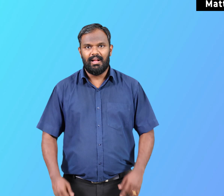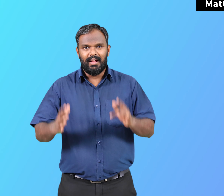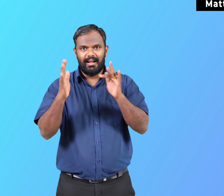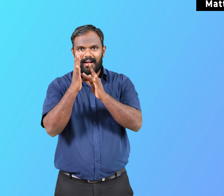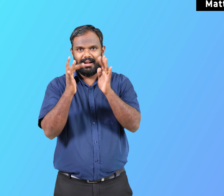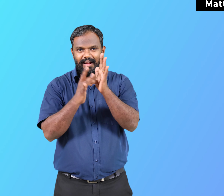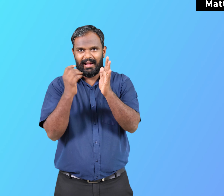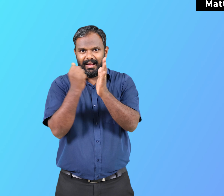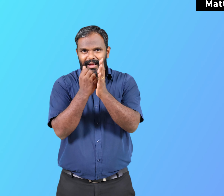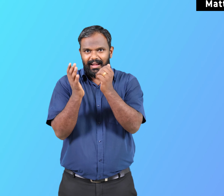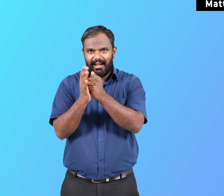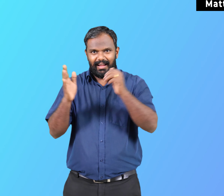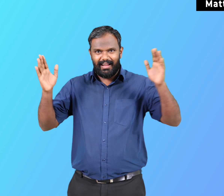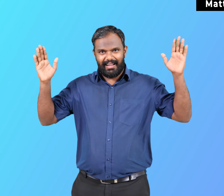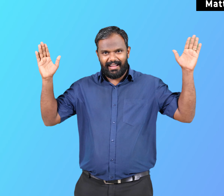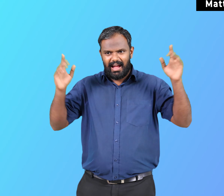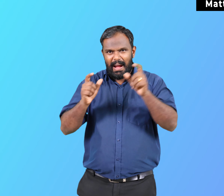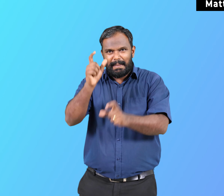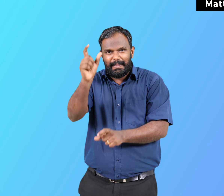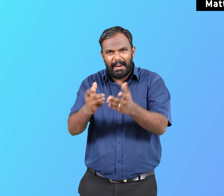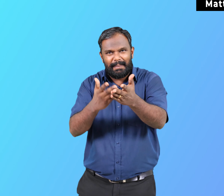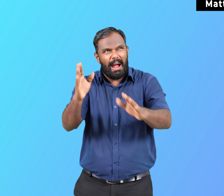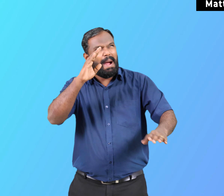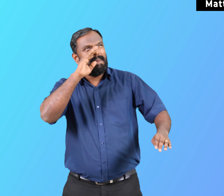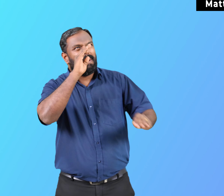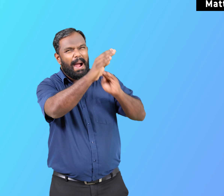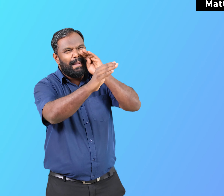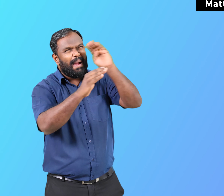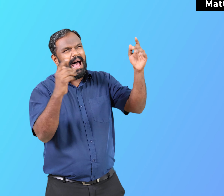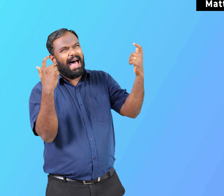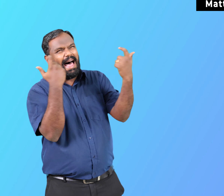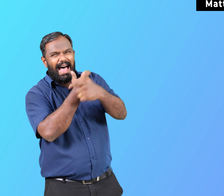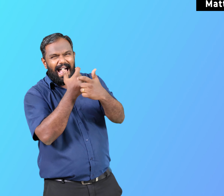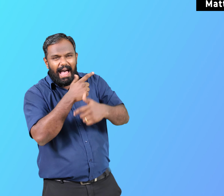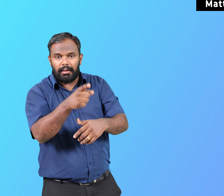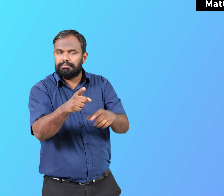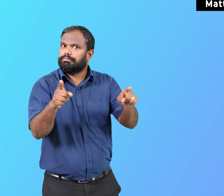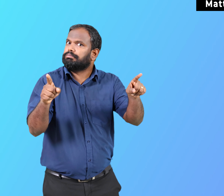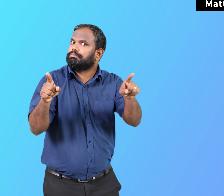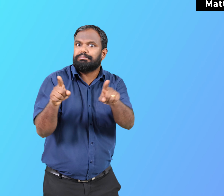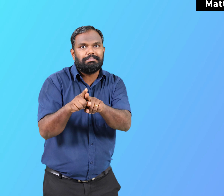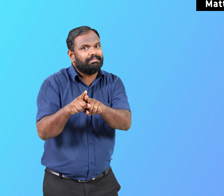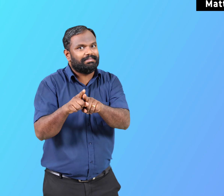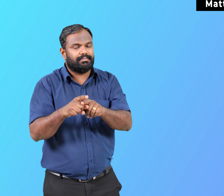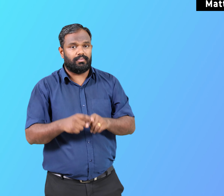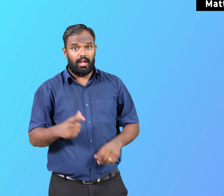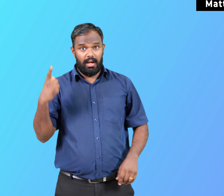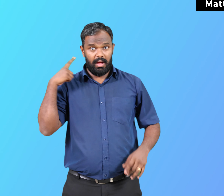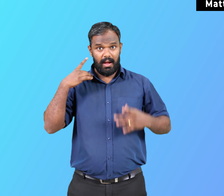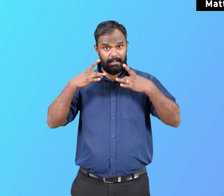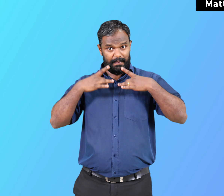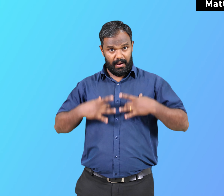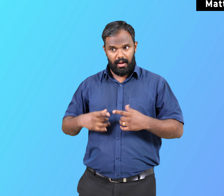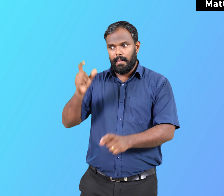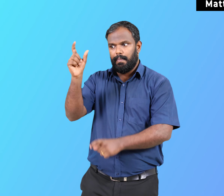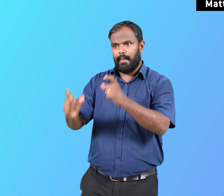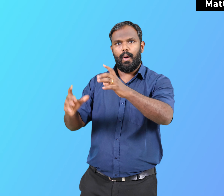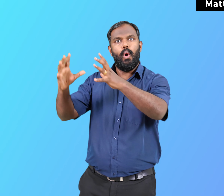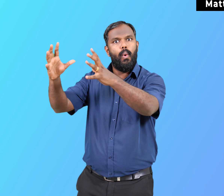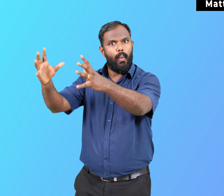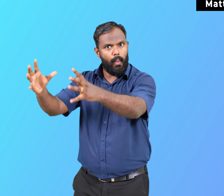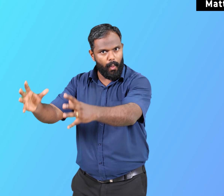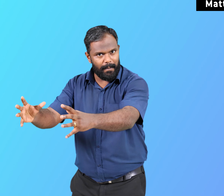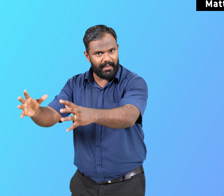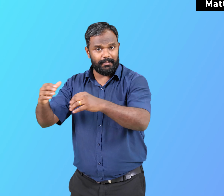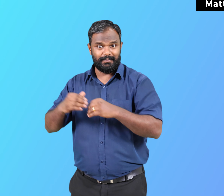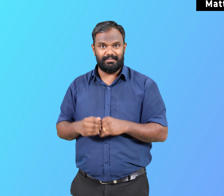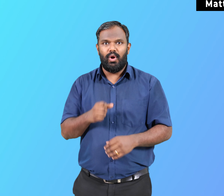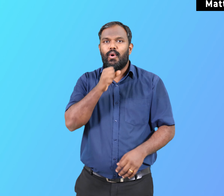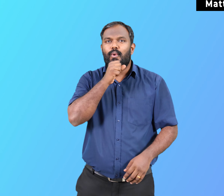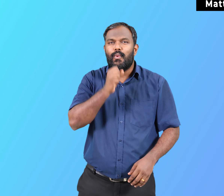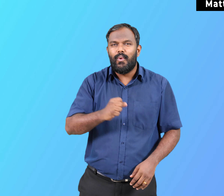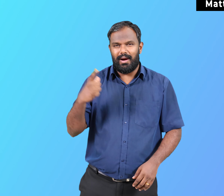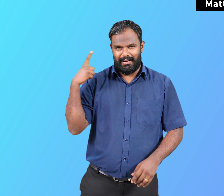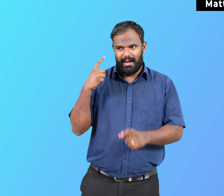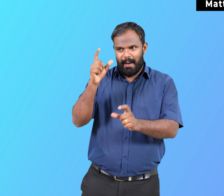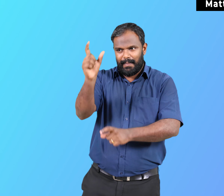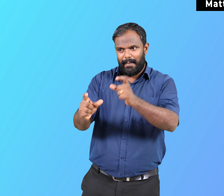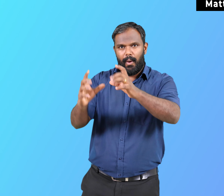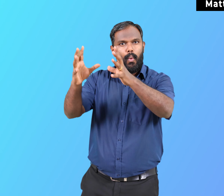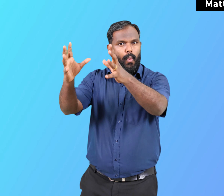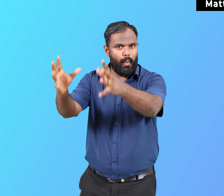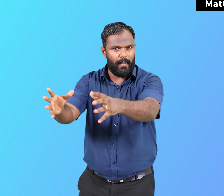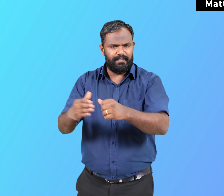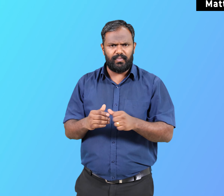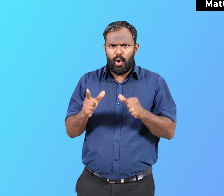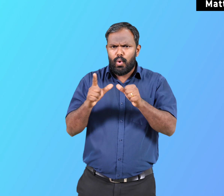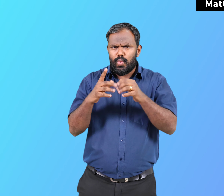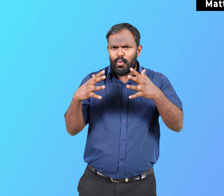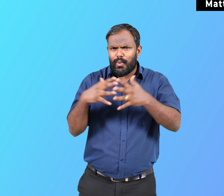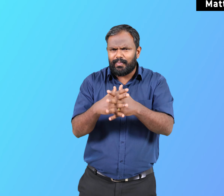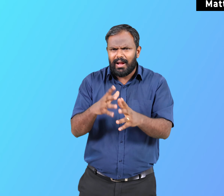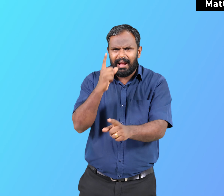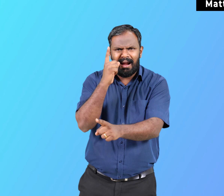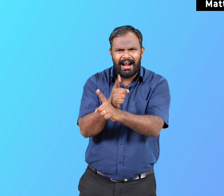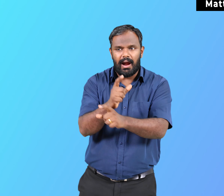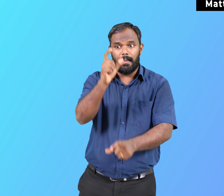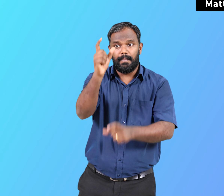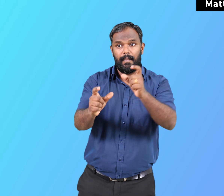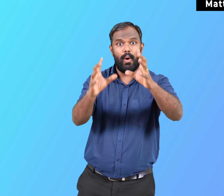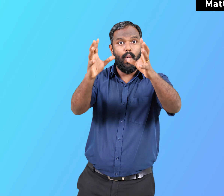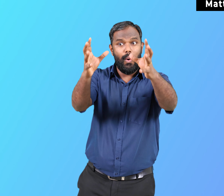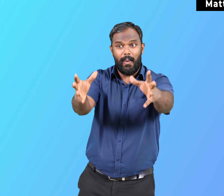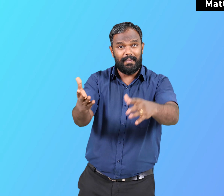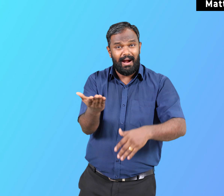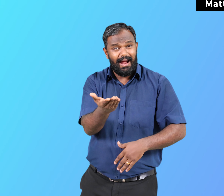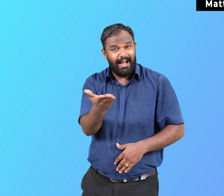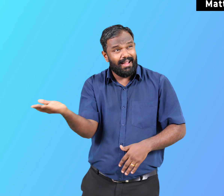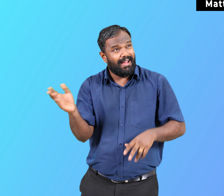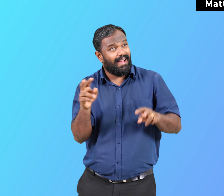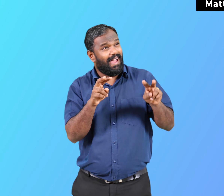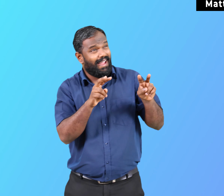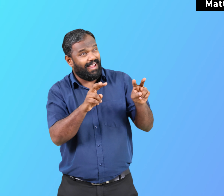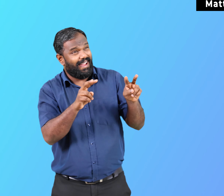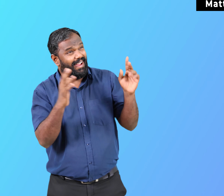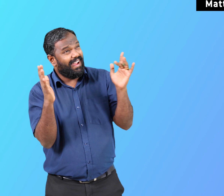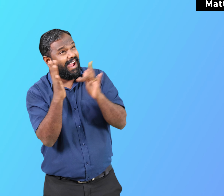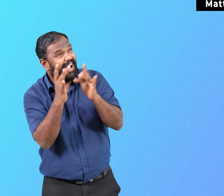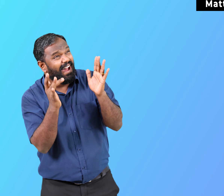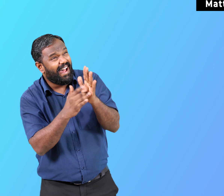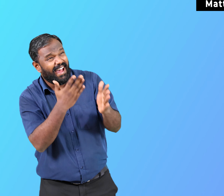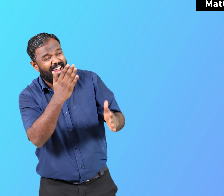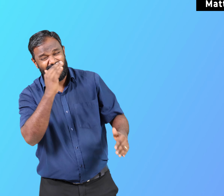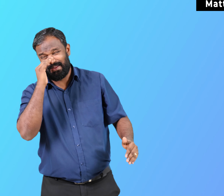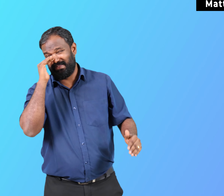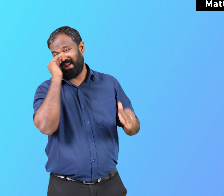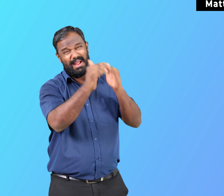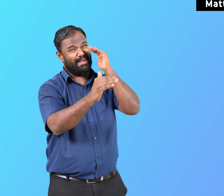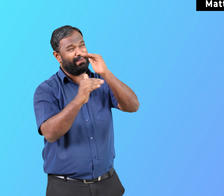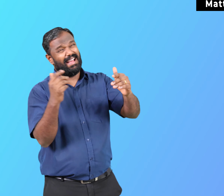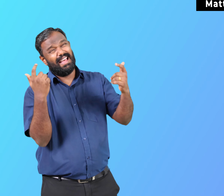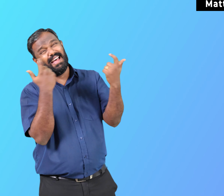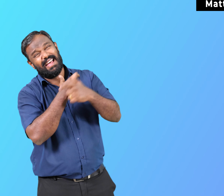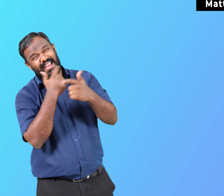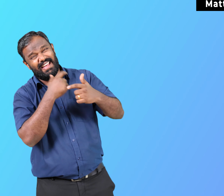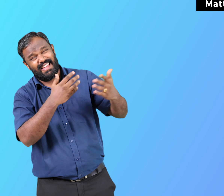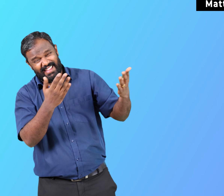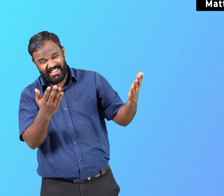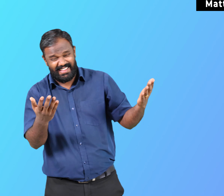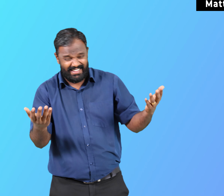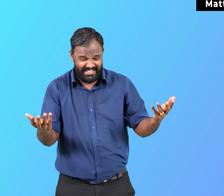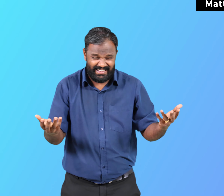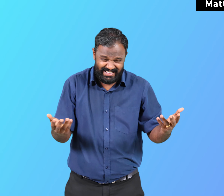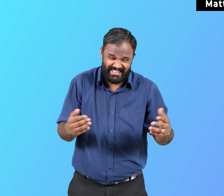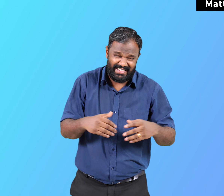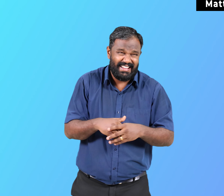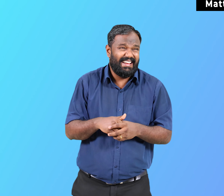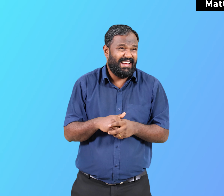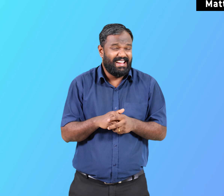The leading priests, the teachers of the law and the older leaders were also there. They made fun of Jesus the same as the other people did.